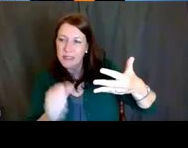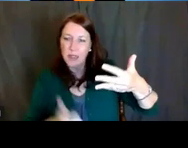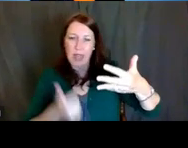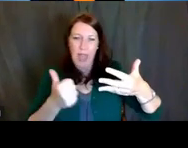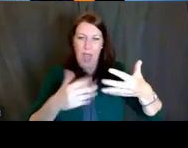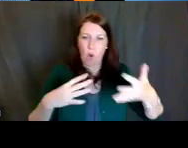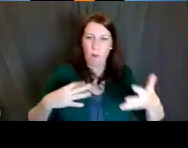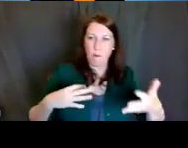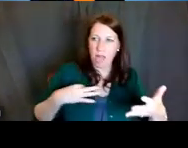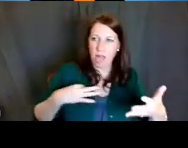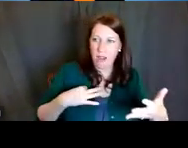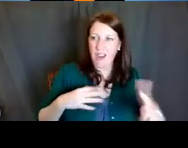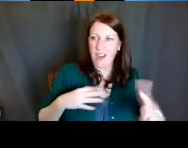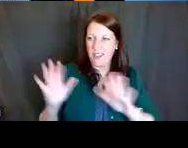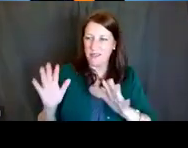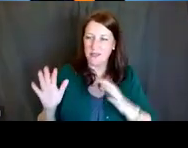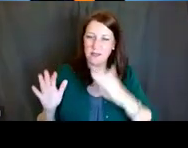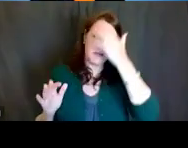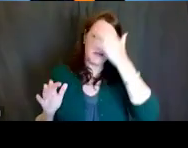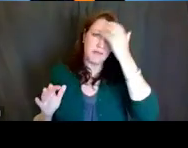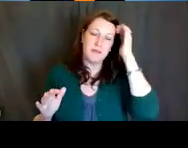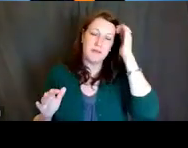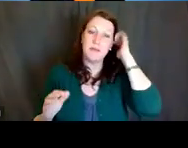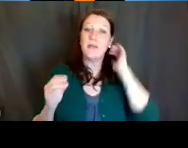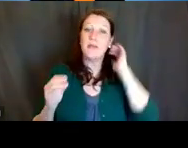A helpful tip here for you is to make sure you subscribe